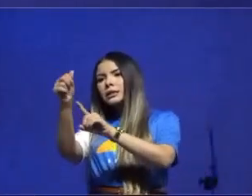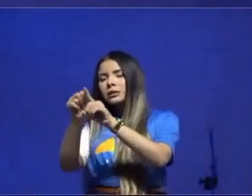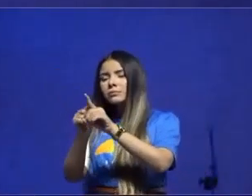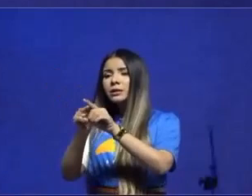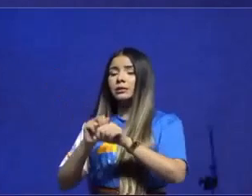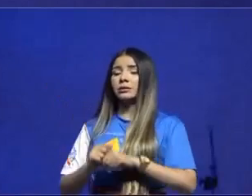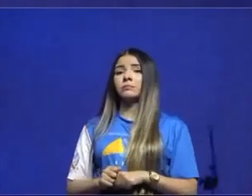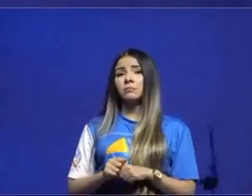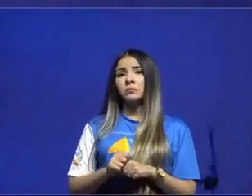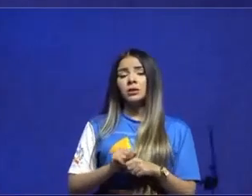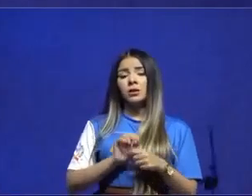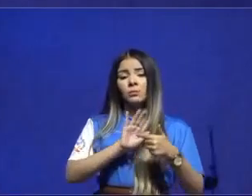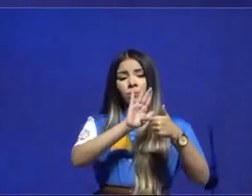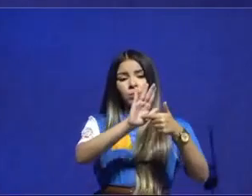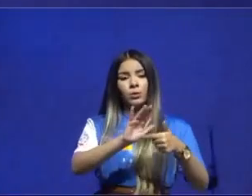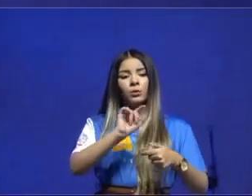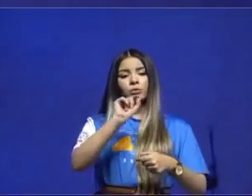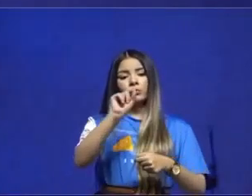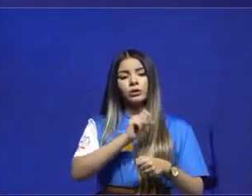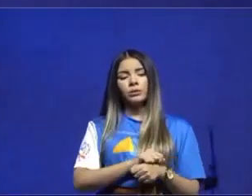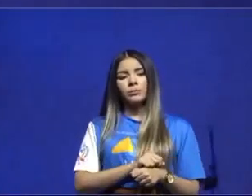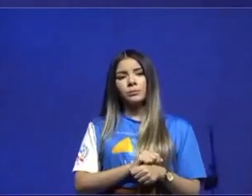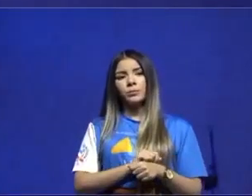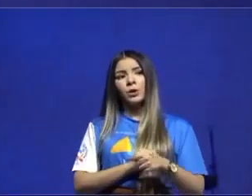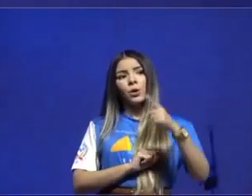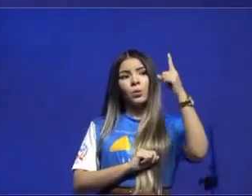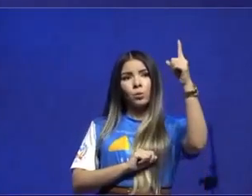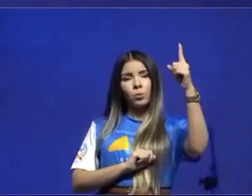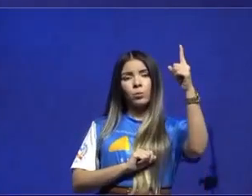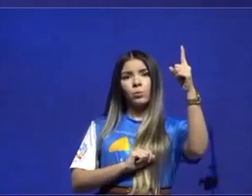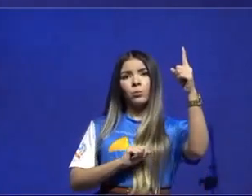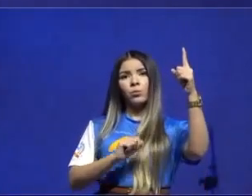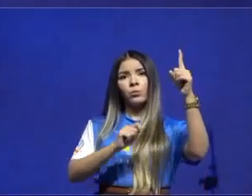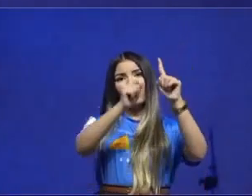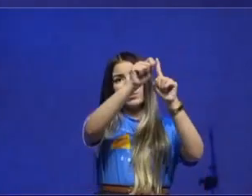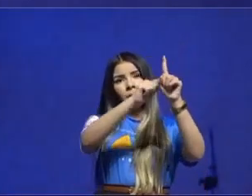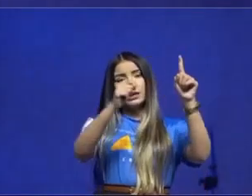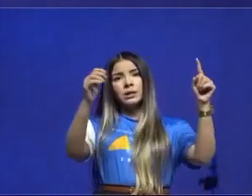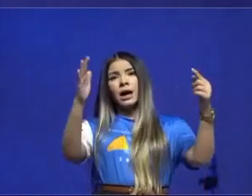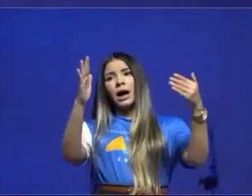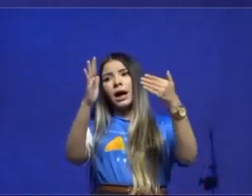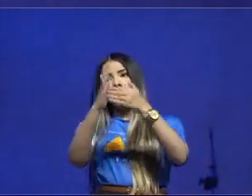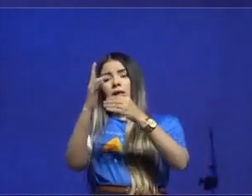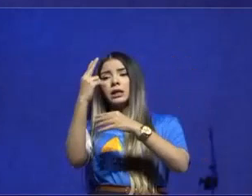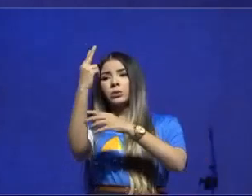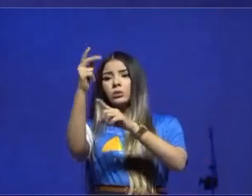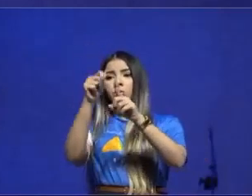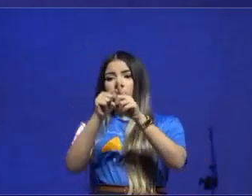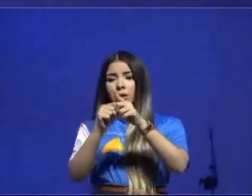first to the second month of life the child should already look at the human face should already focus on